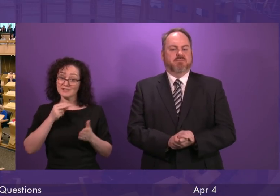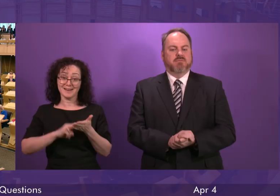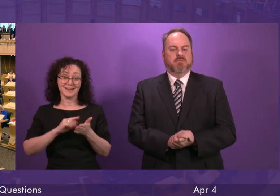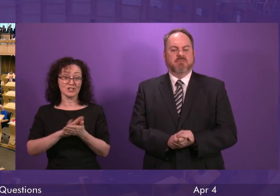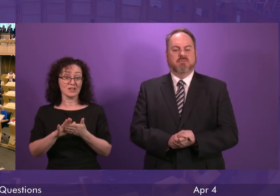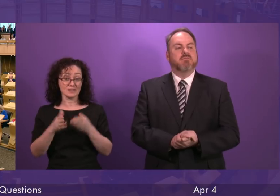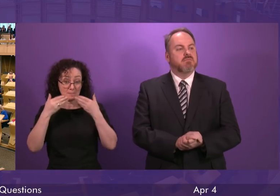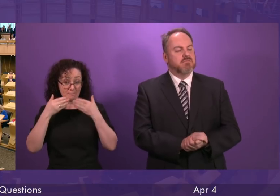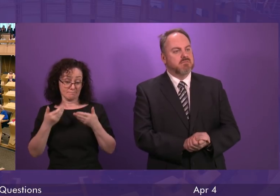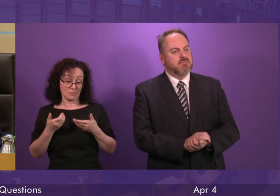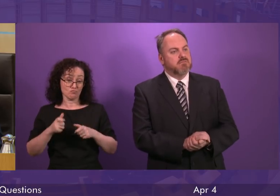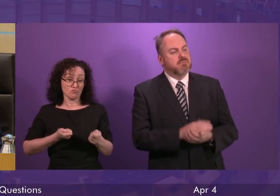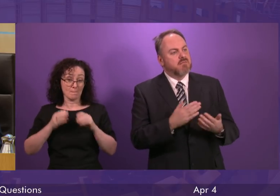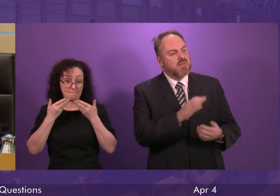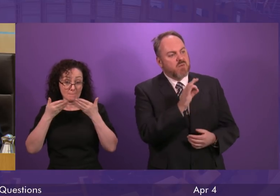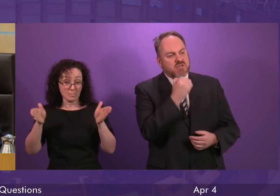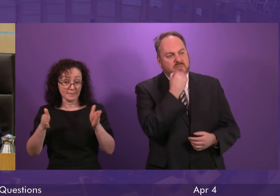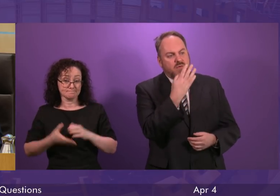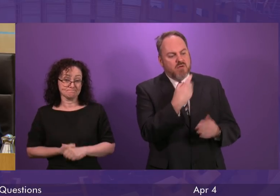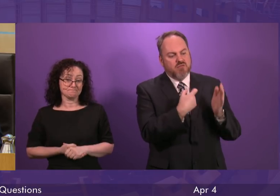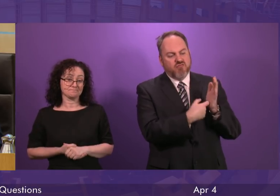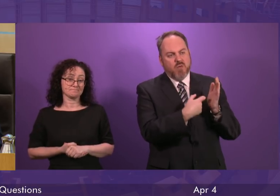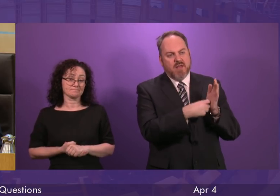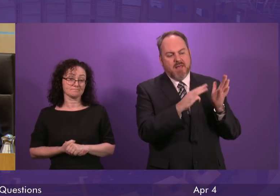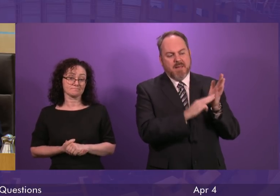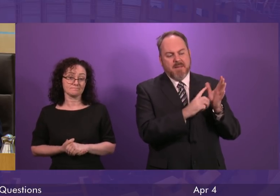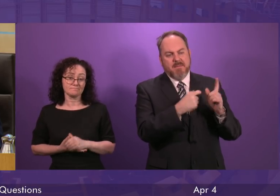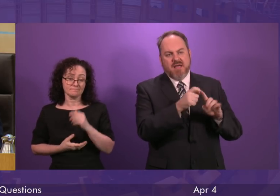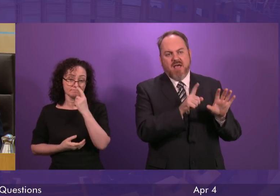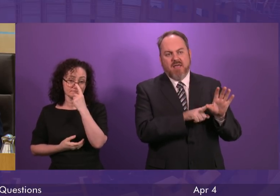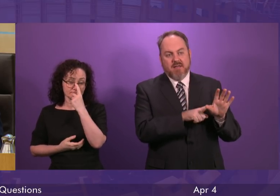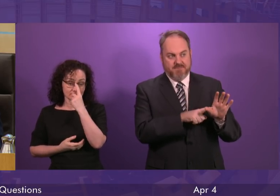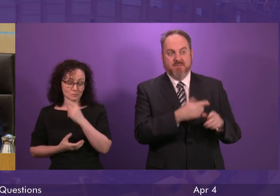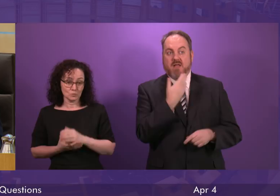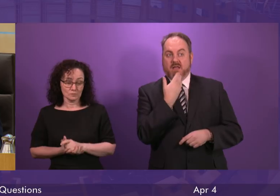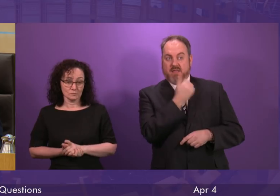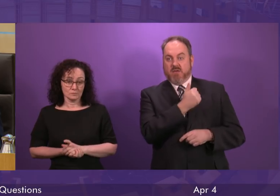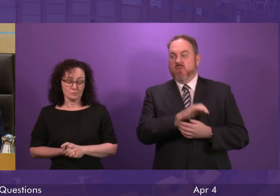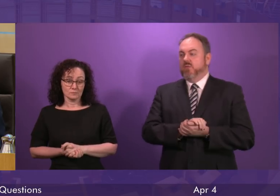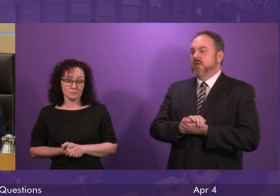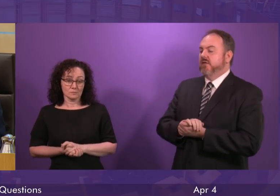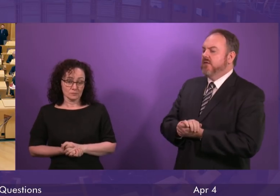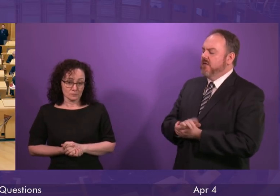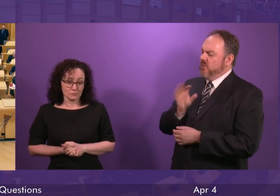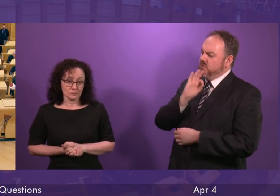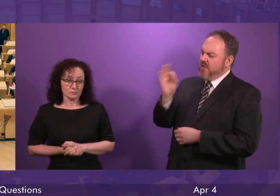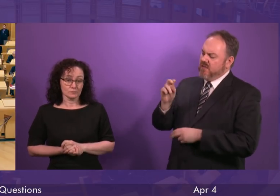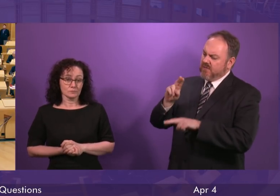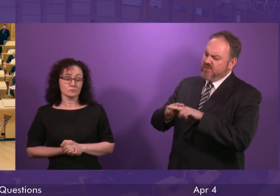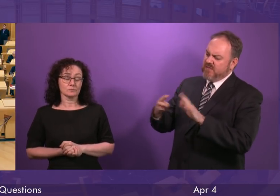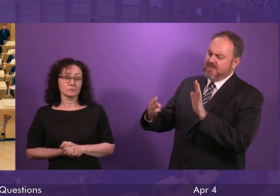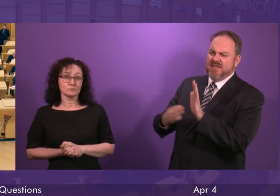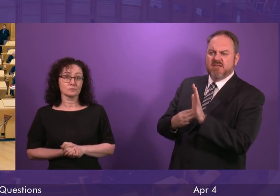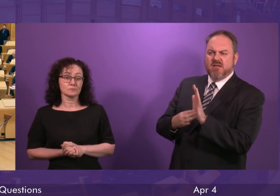Rona Mackay (Strathkelvin and Bearsden) (SNP): To ask the First Minister how the new Domestic